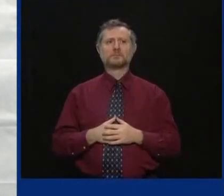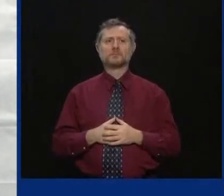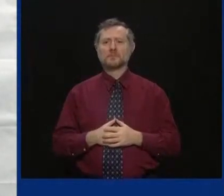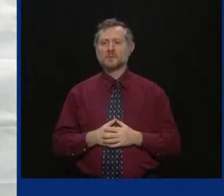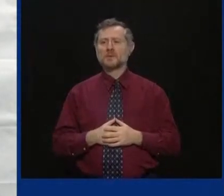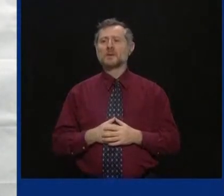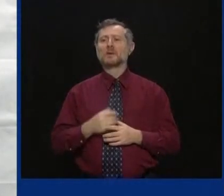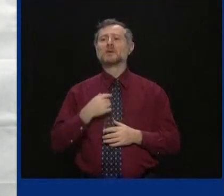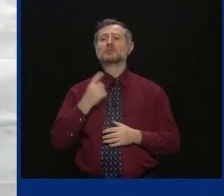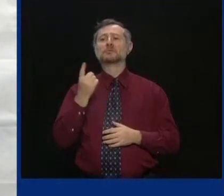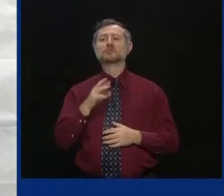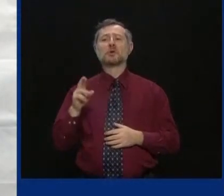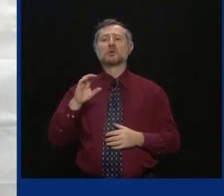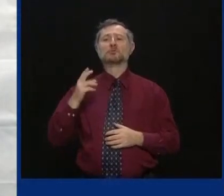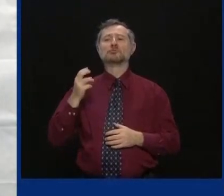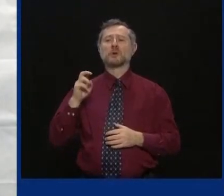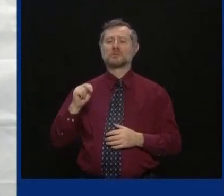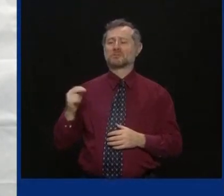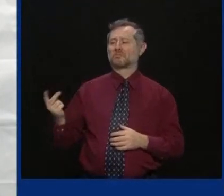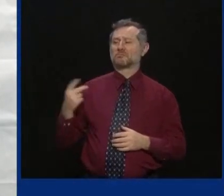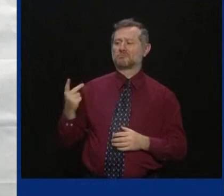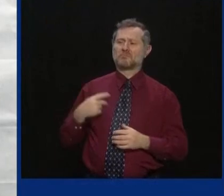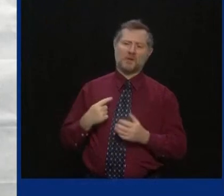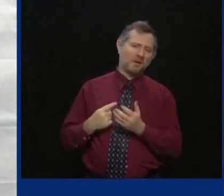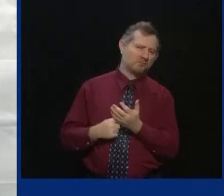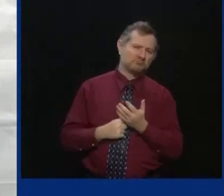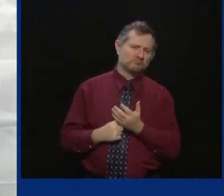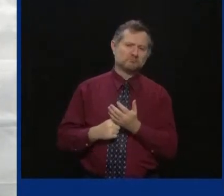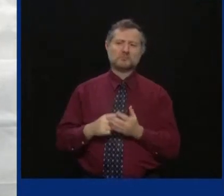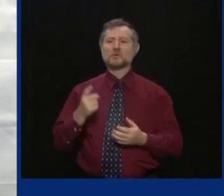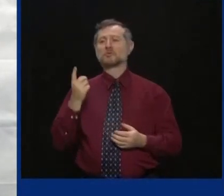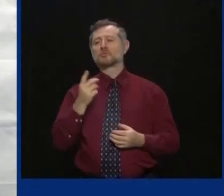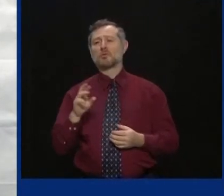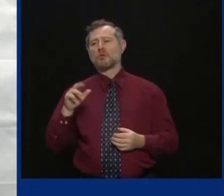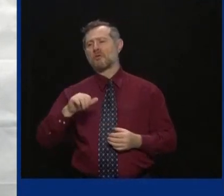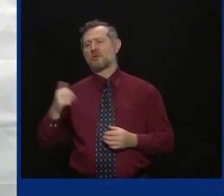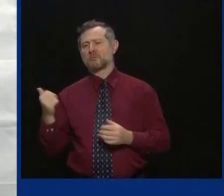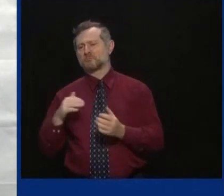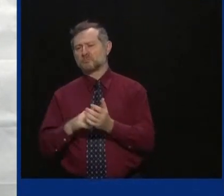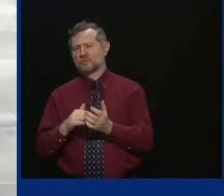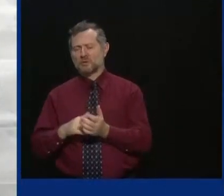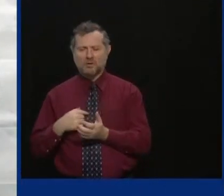ARE HERE BECAUSE OF YOU.